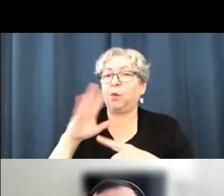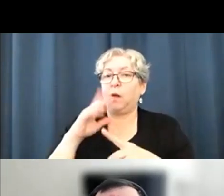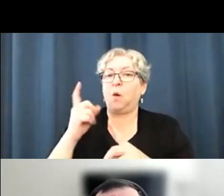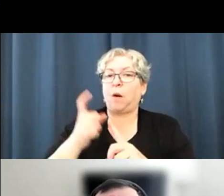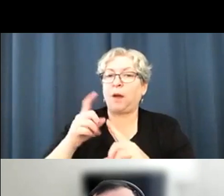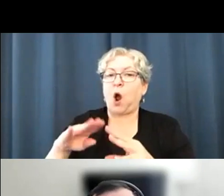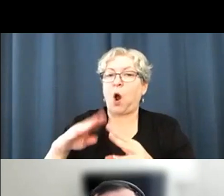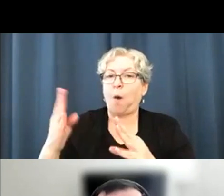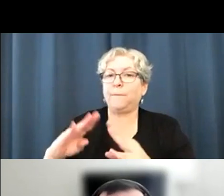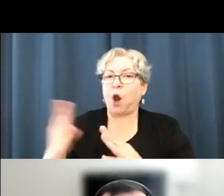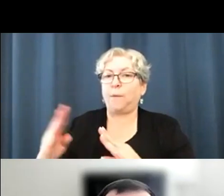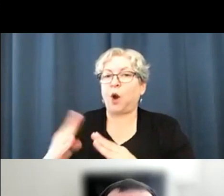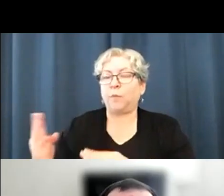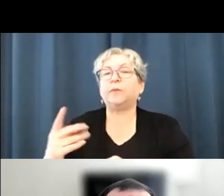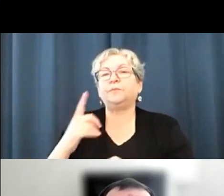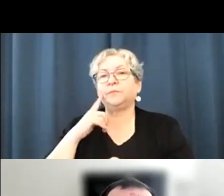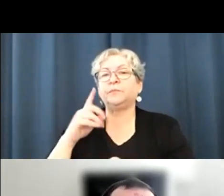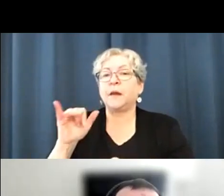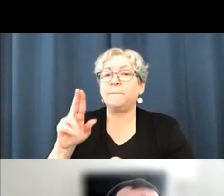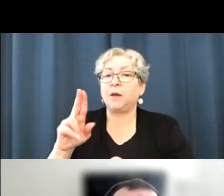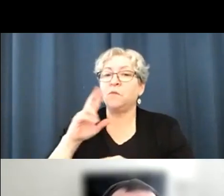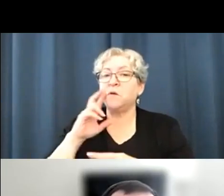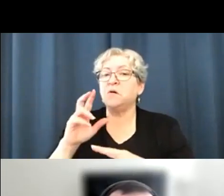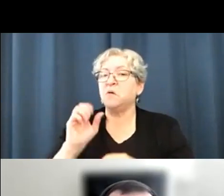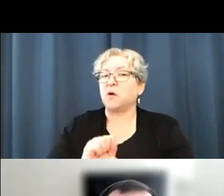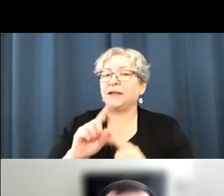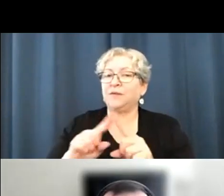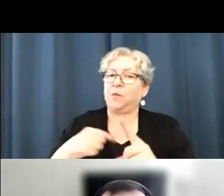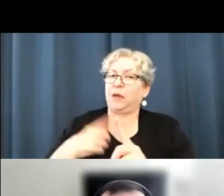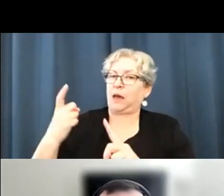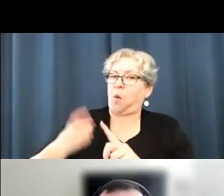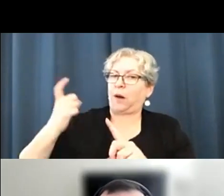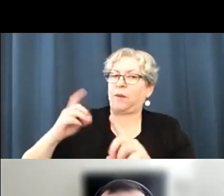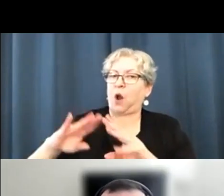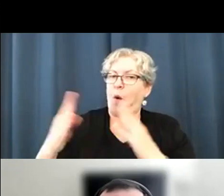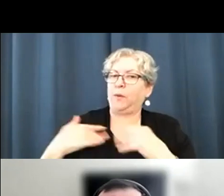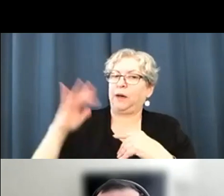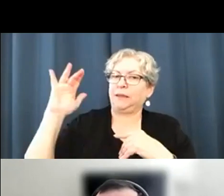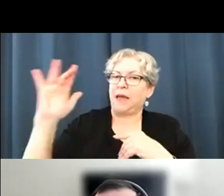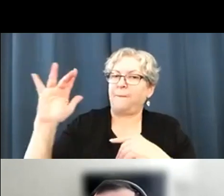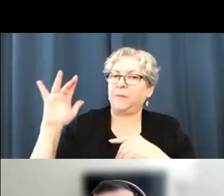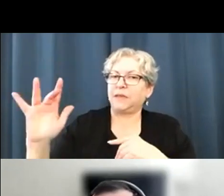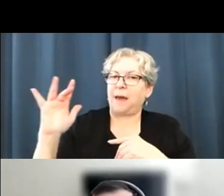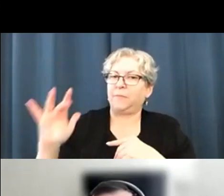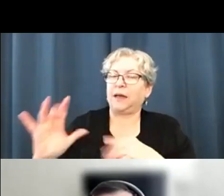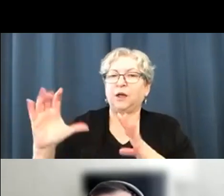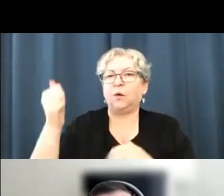So, menus can work in a couple of different ways, but our menus, we chose to have automatically open as I Tab through here. So, I can get through all of the different menu items